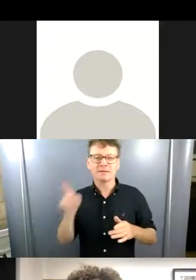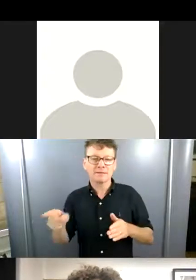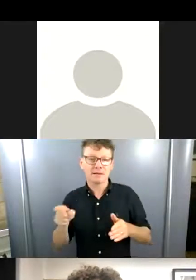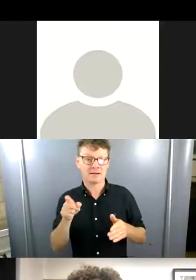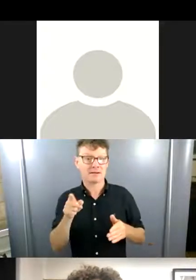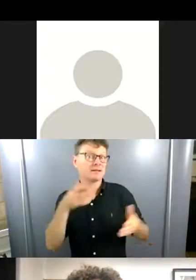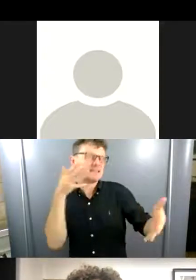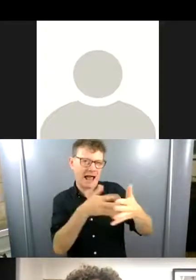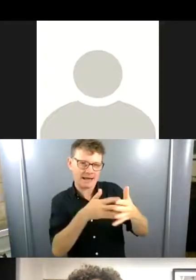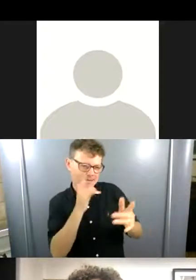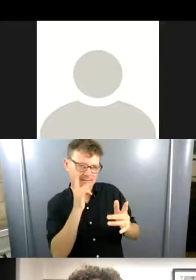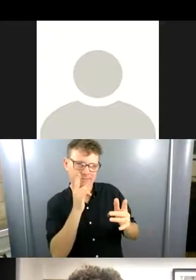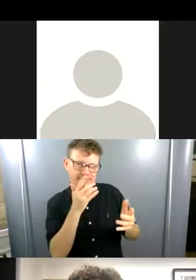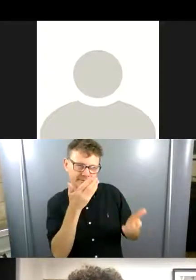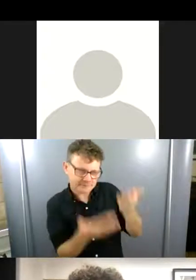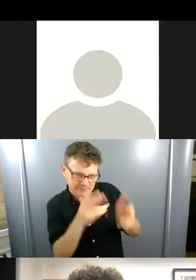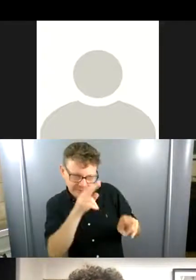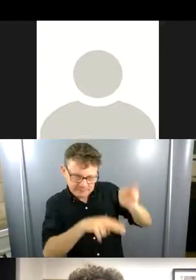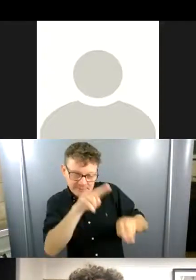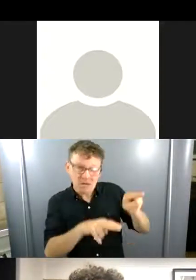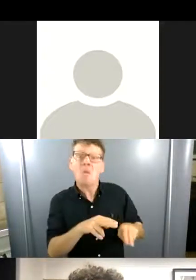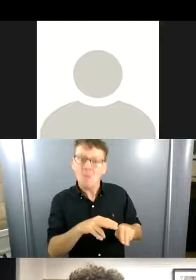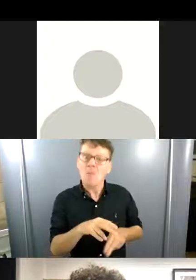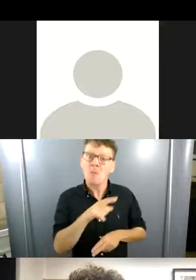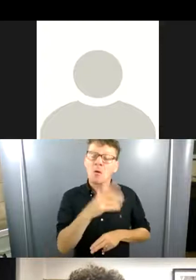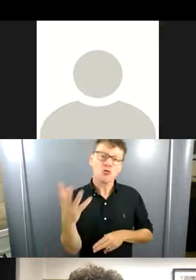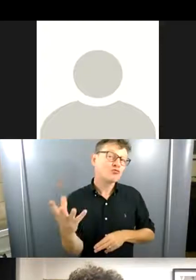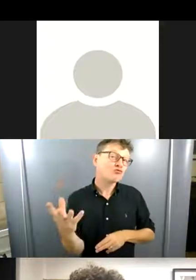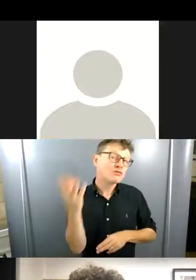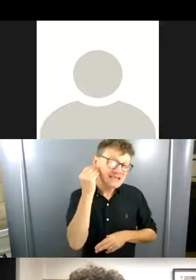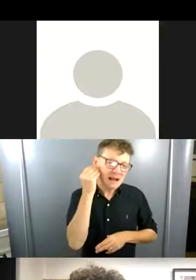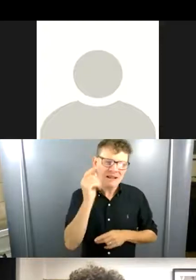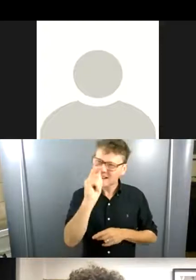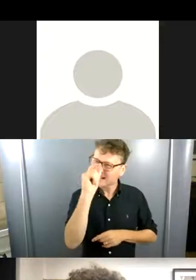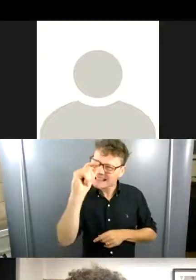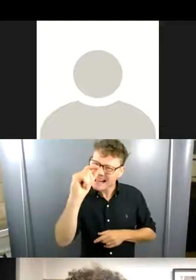to show that some receptive multilinguals had near-native comprehension skills so rather than